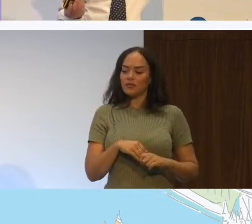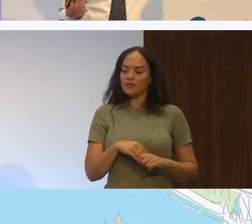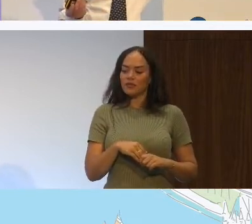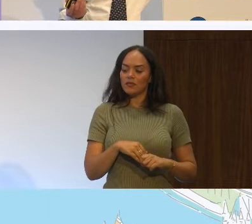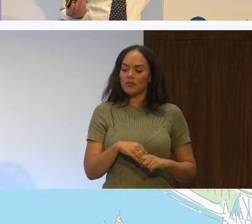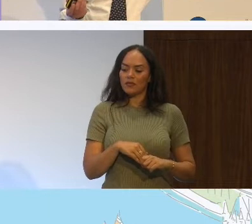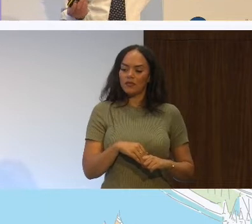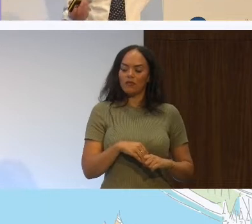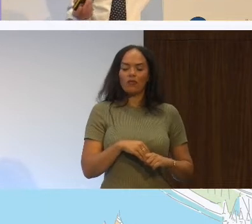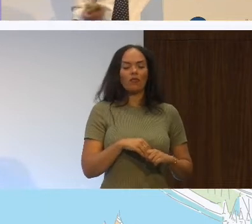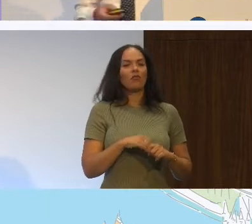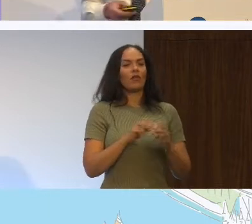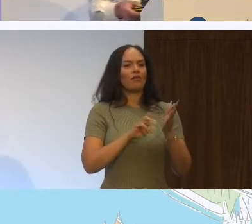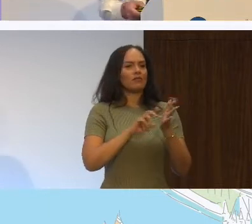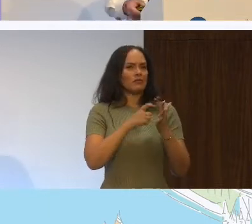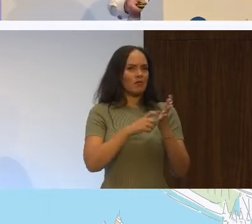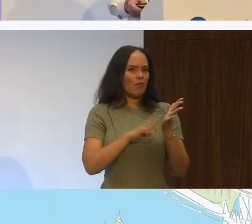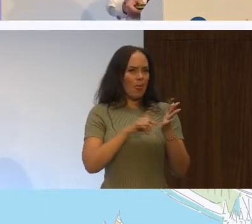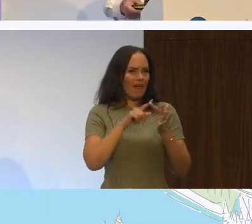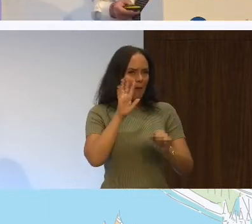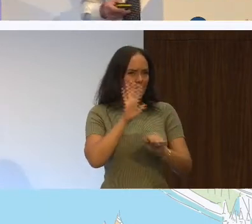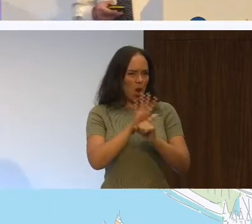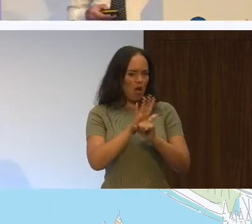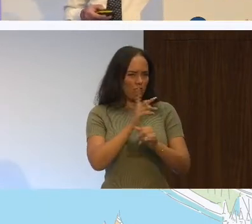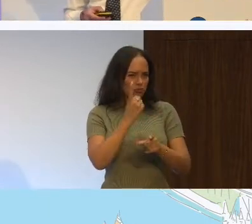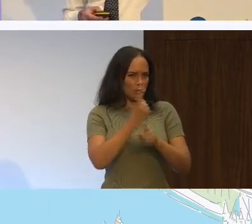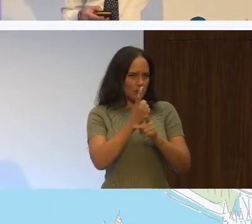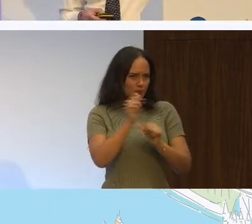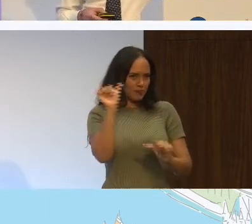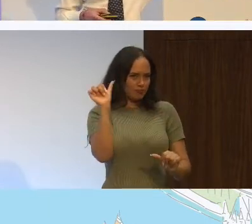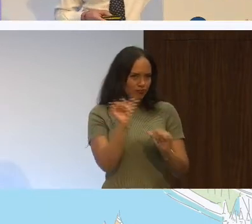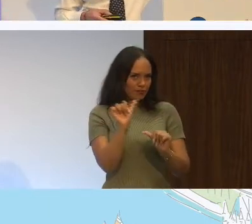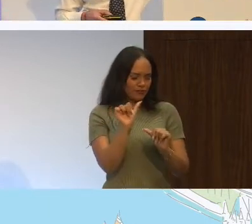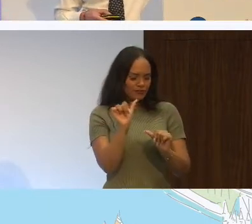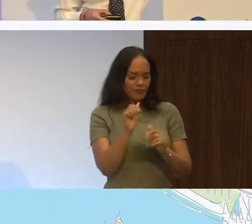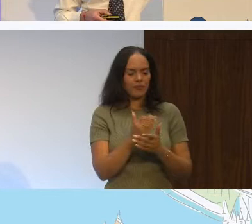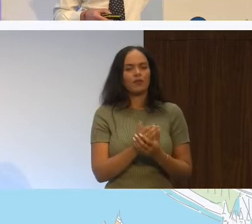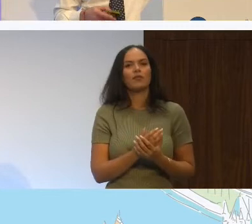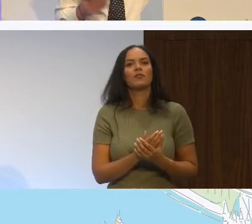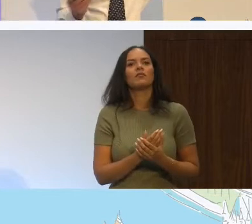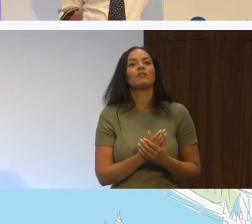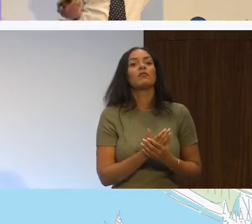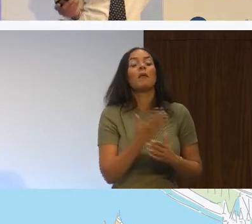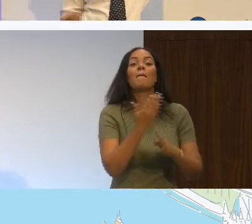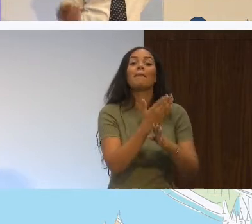I'll tell you briefly about these, because before before the antibodies came along, we used to give these and people that